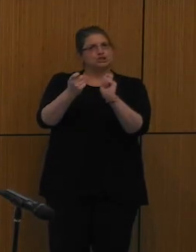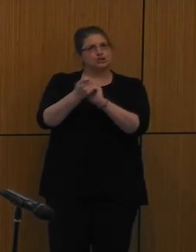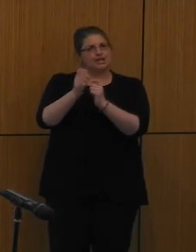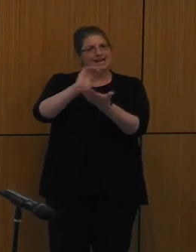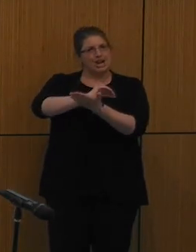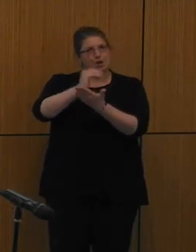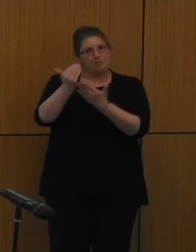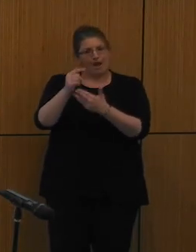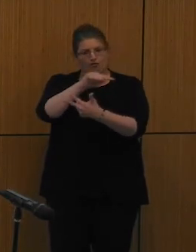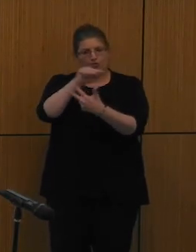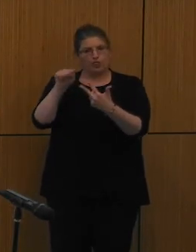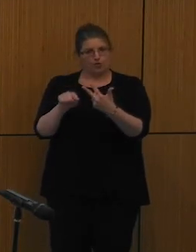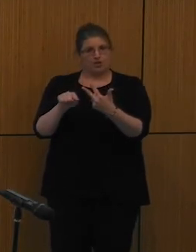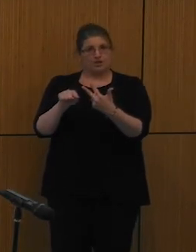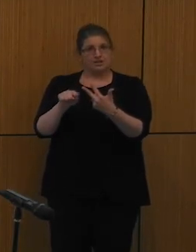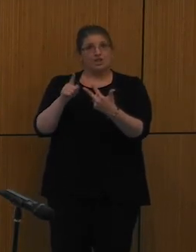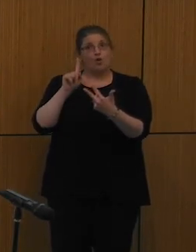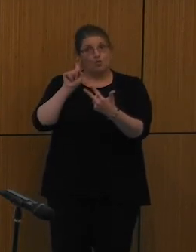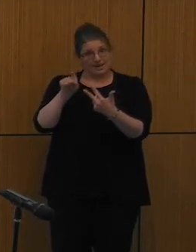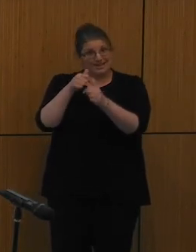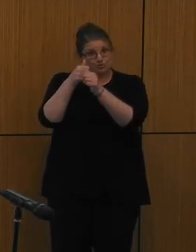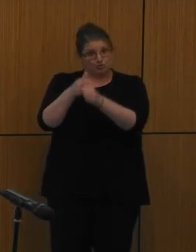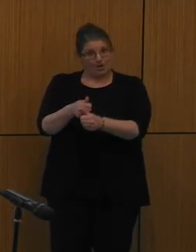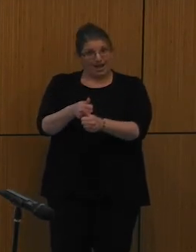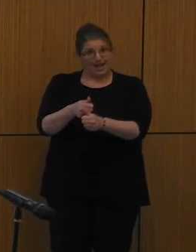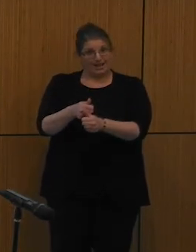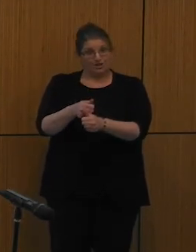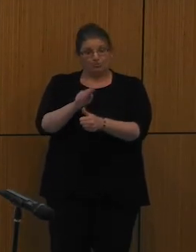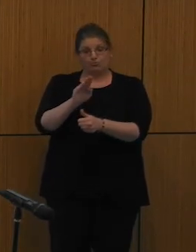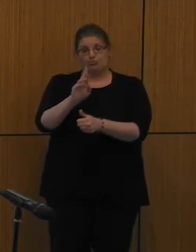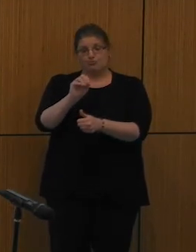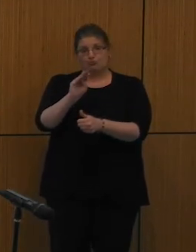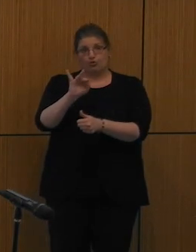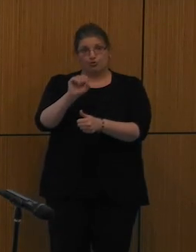critical species that we need to track, which are bromo acid in dark blue,